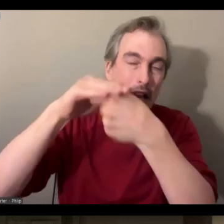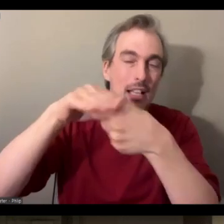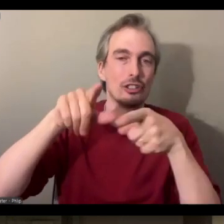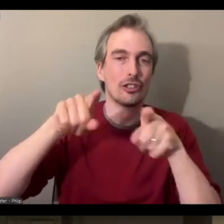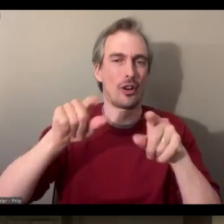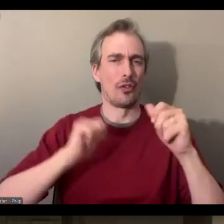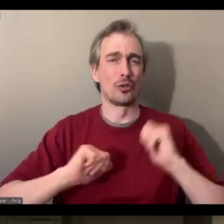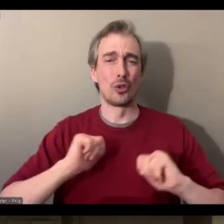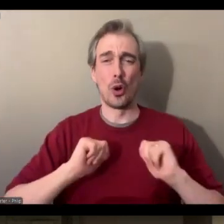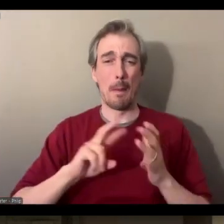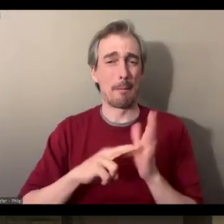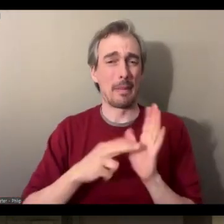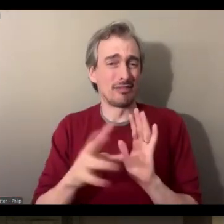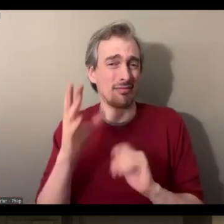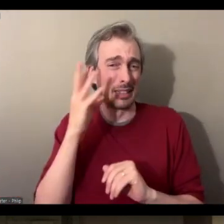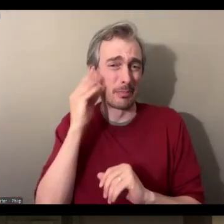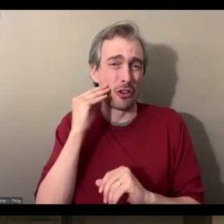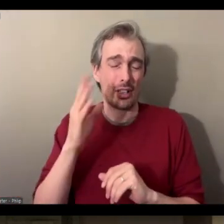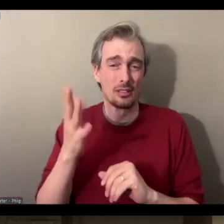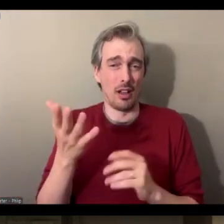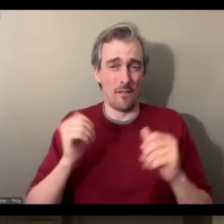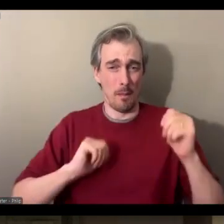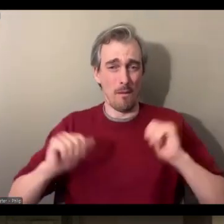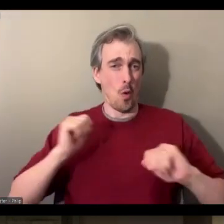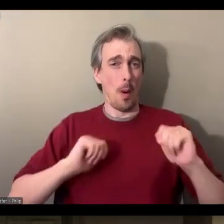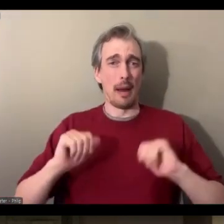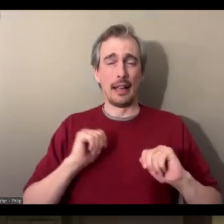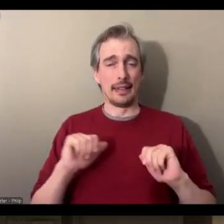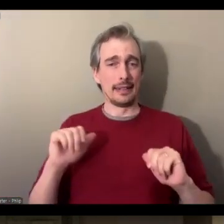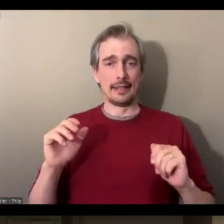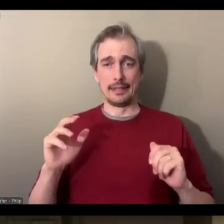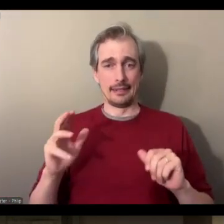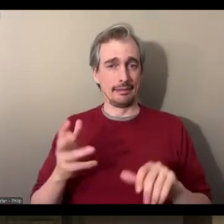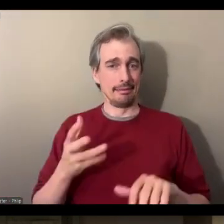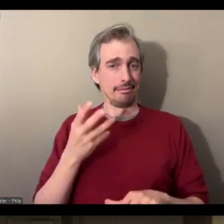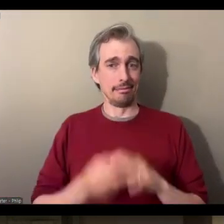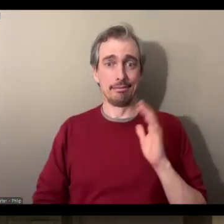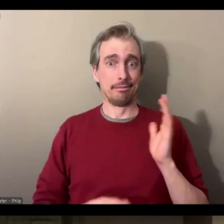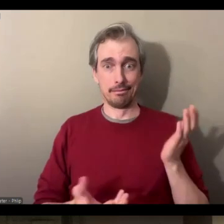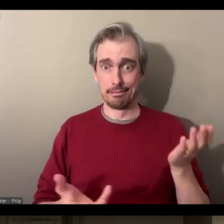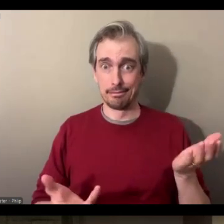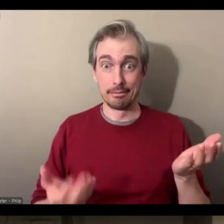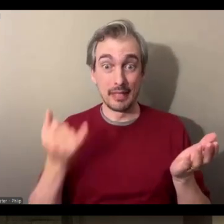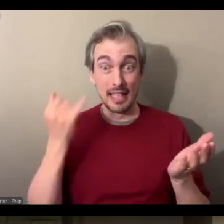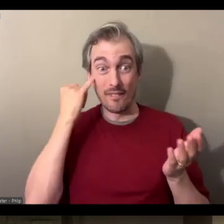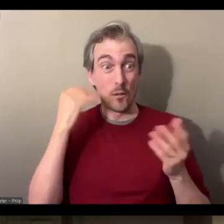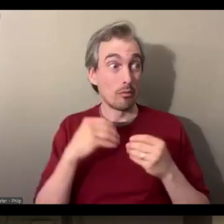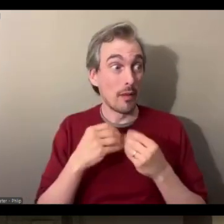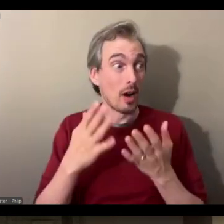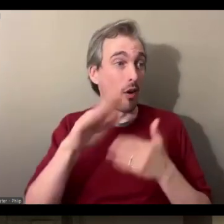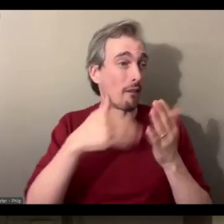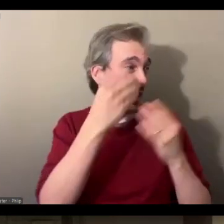they're going to simply like you more if you make sure that you're sort of reducing that anxiety